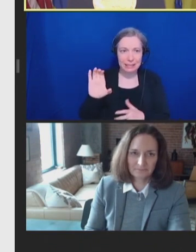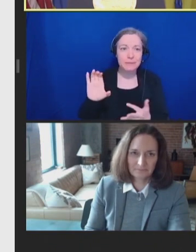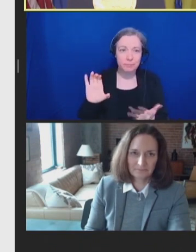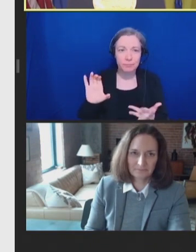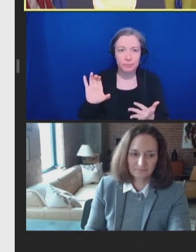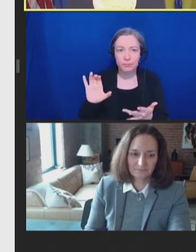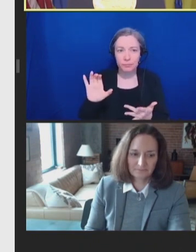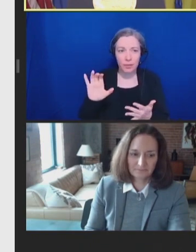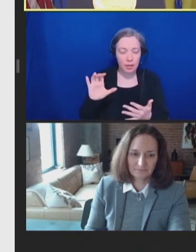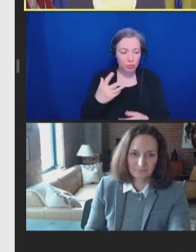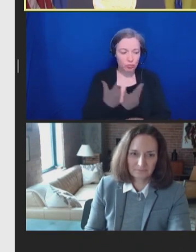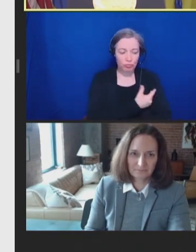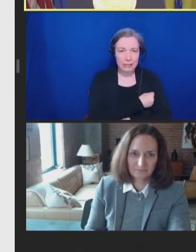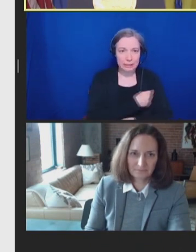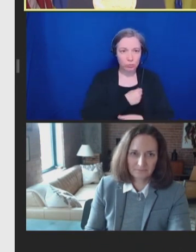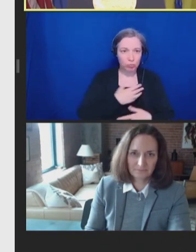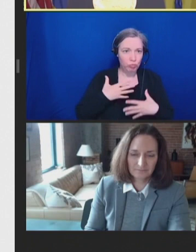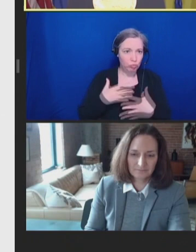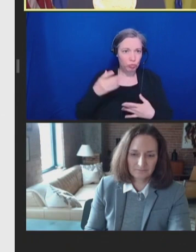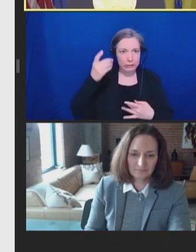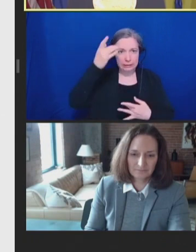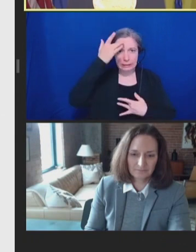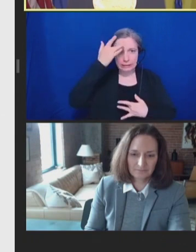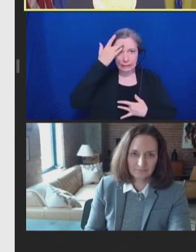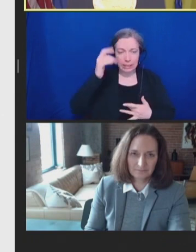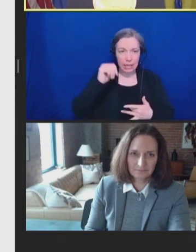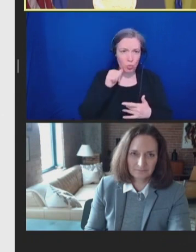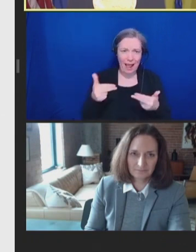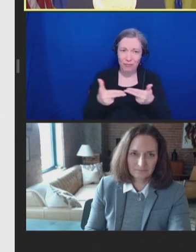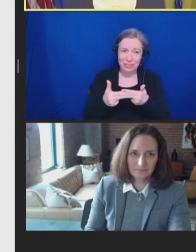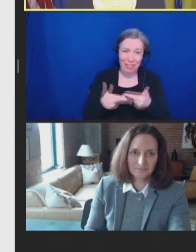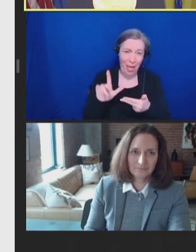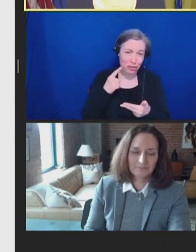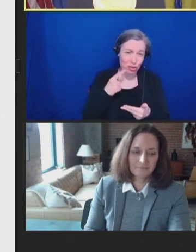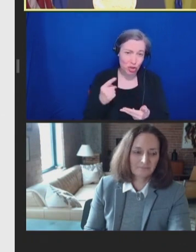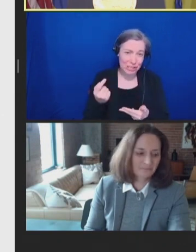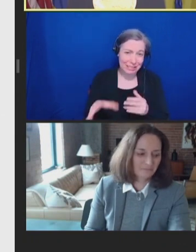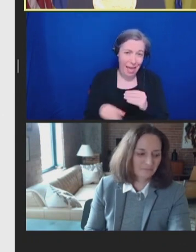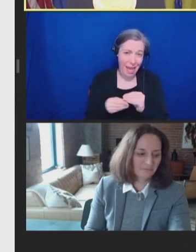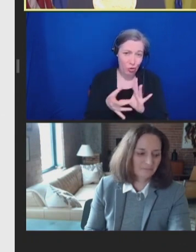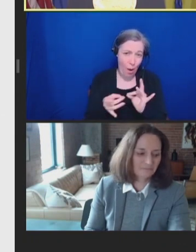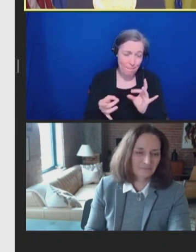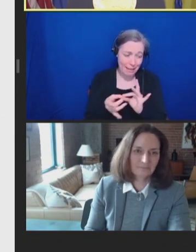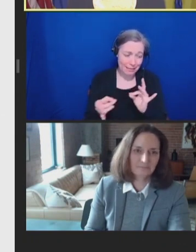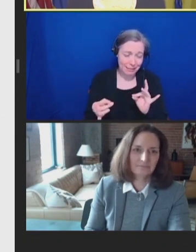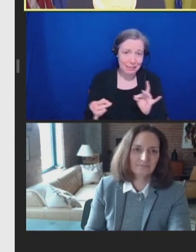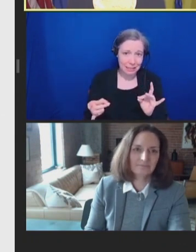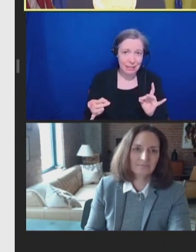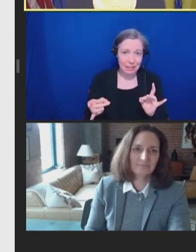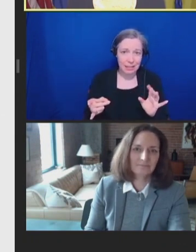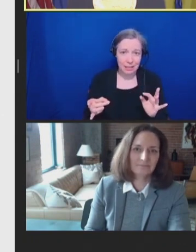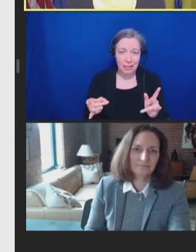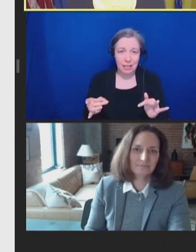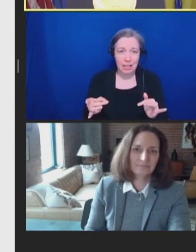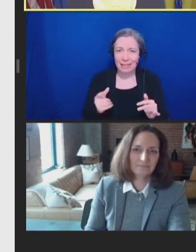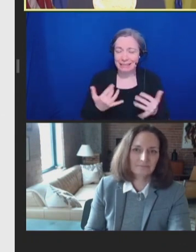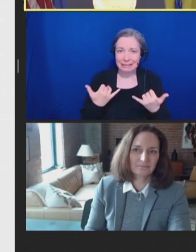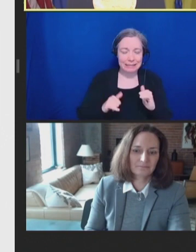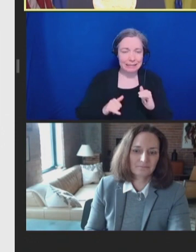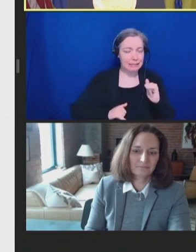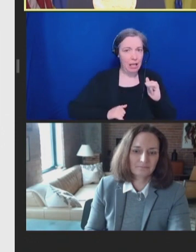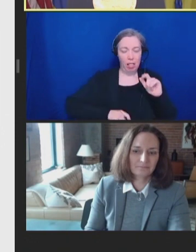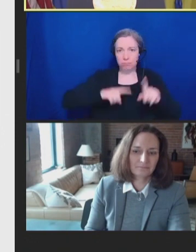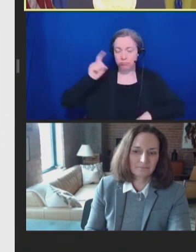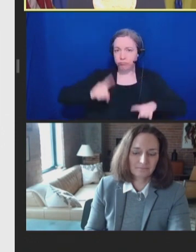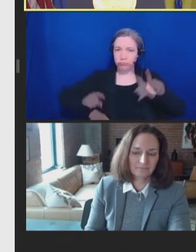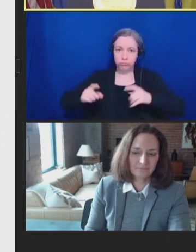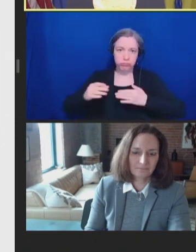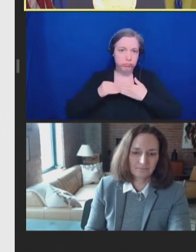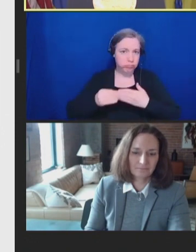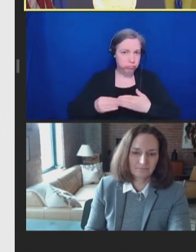You know, we -- this is sort of still in flux as you know. And so, we are watching the developments